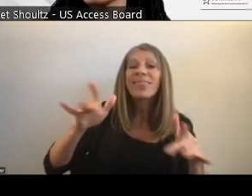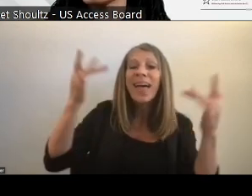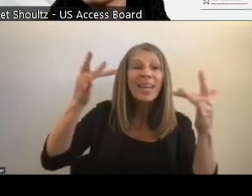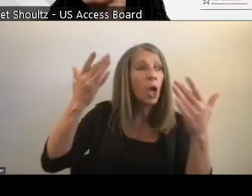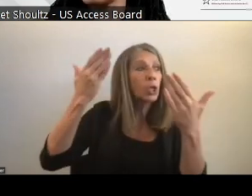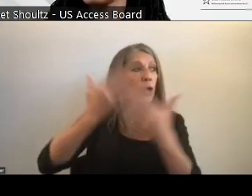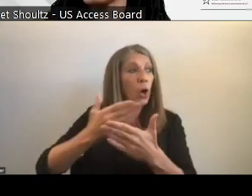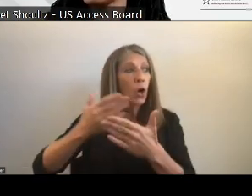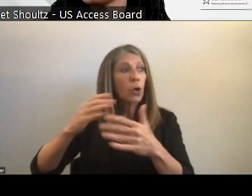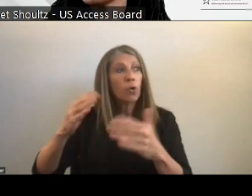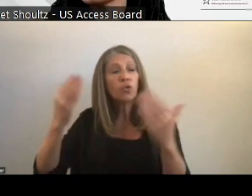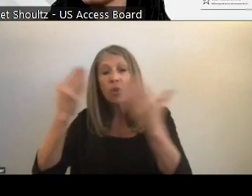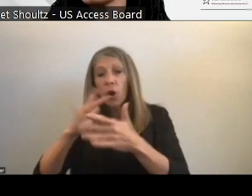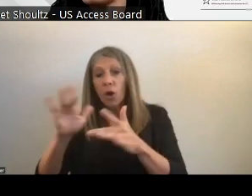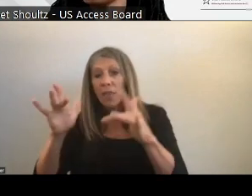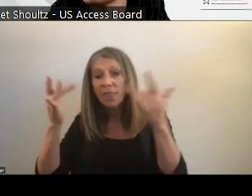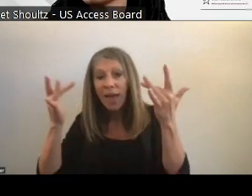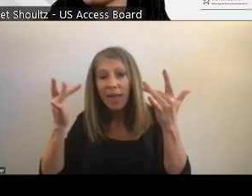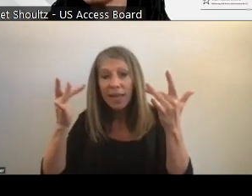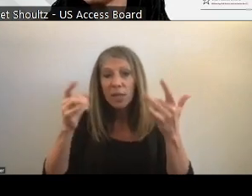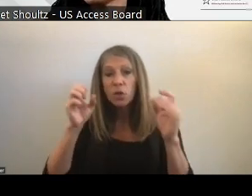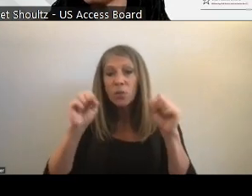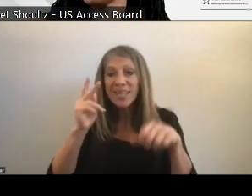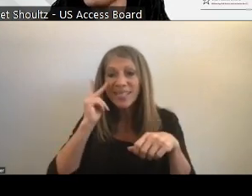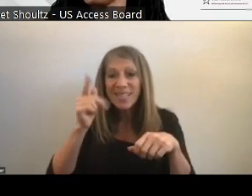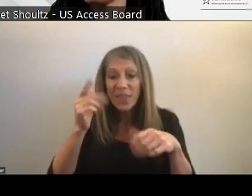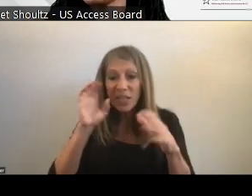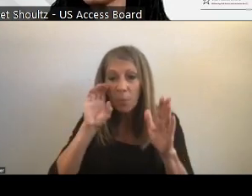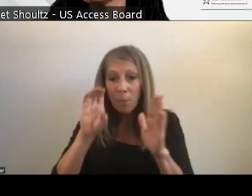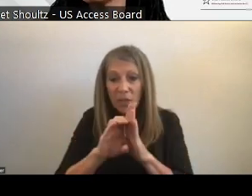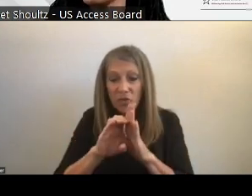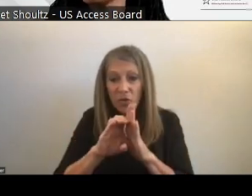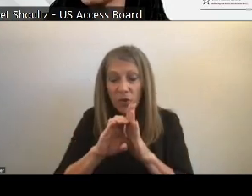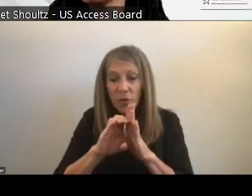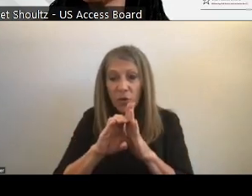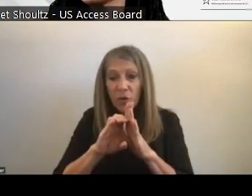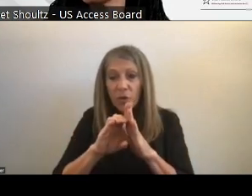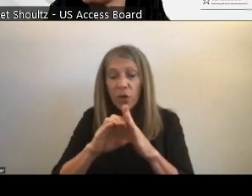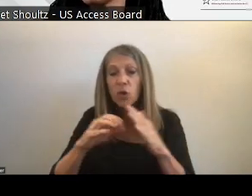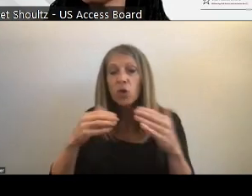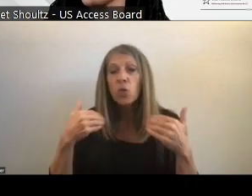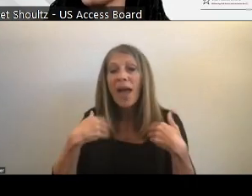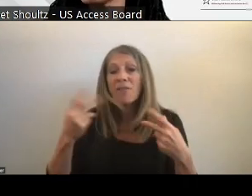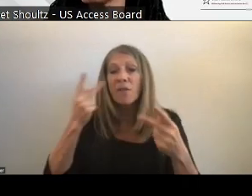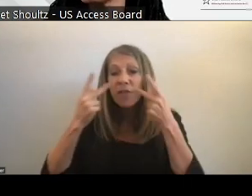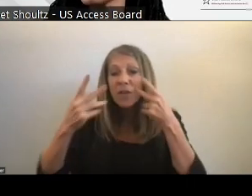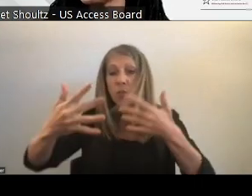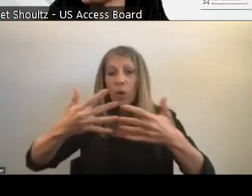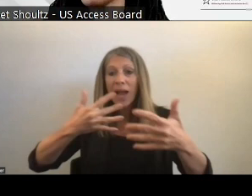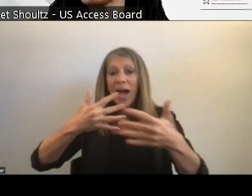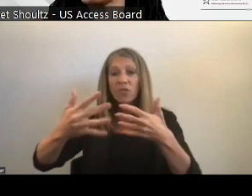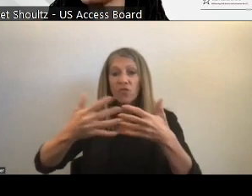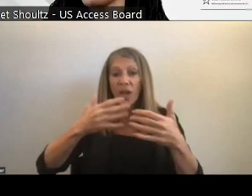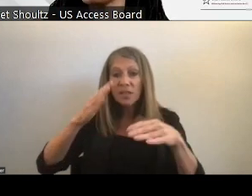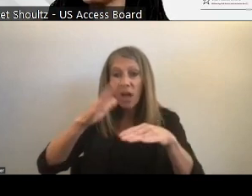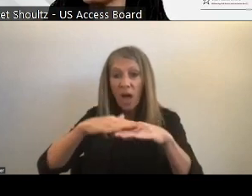light. And you can see in this picture you have that visual contrast at the step tread and top